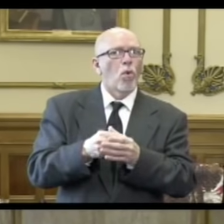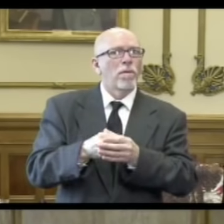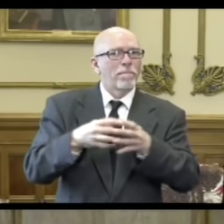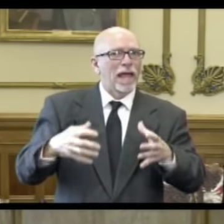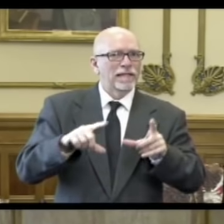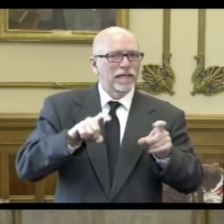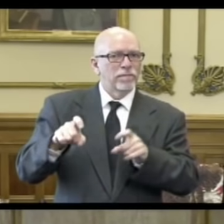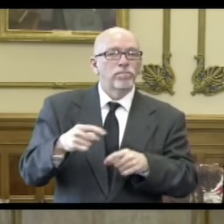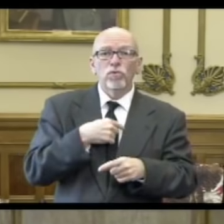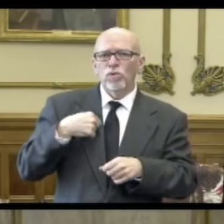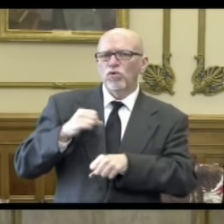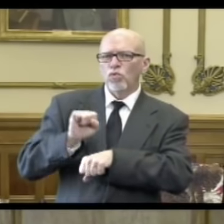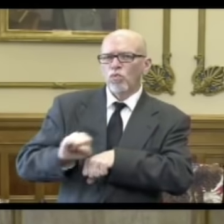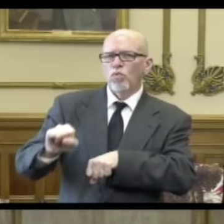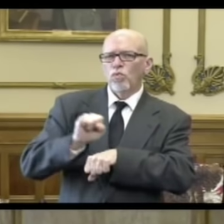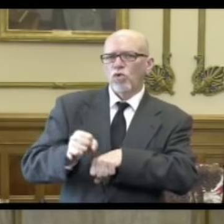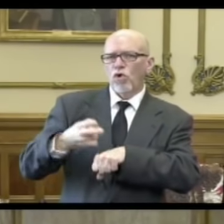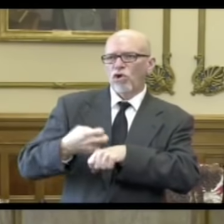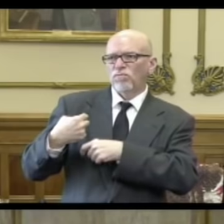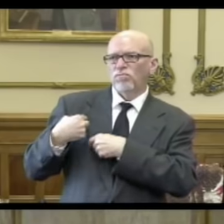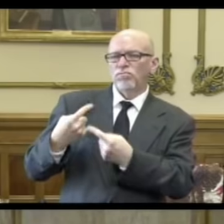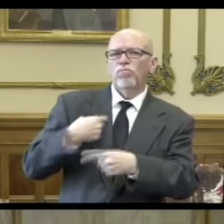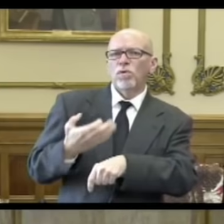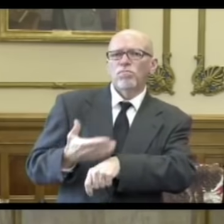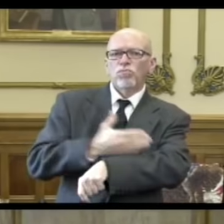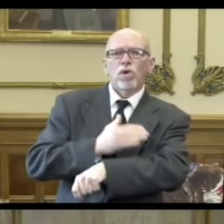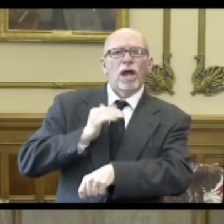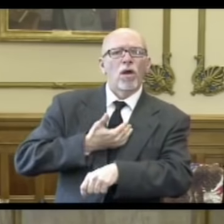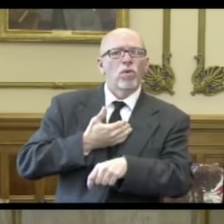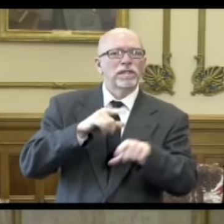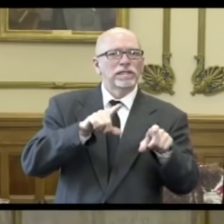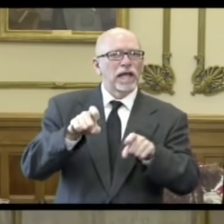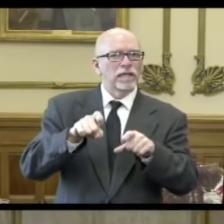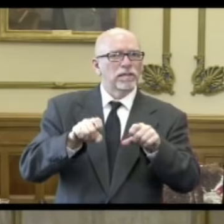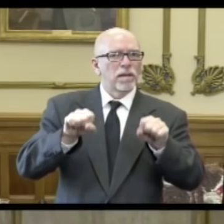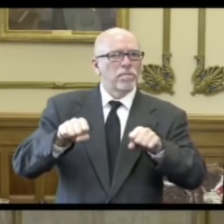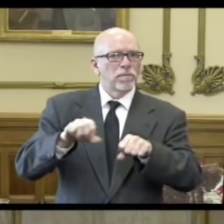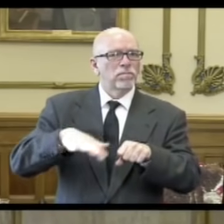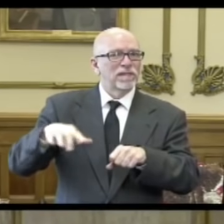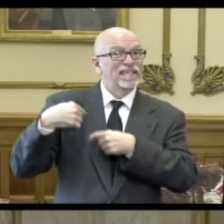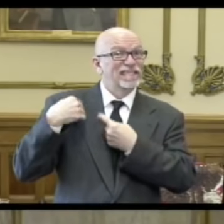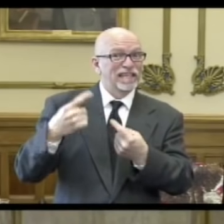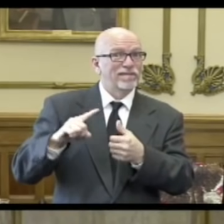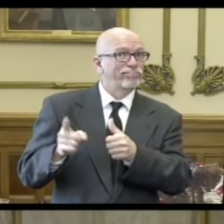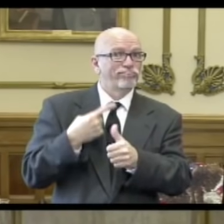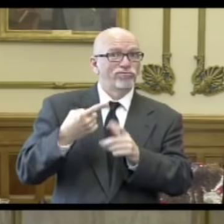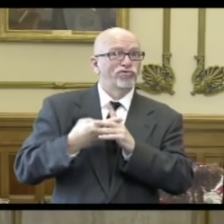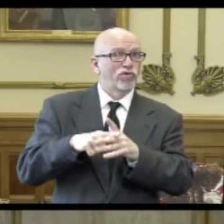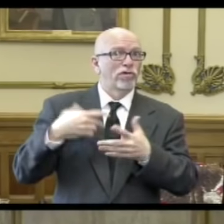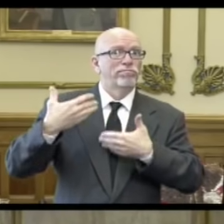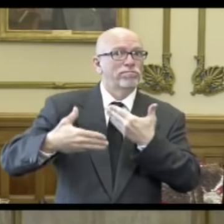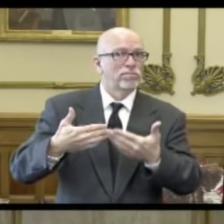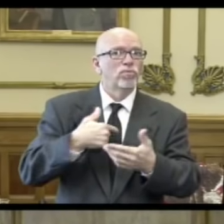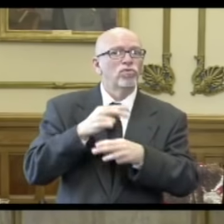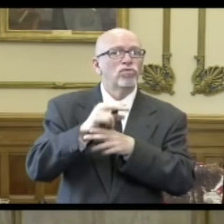REGISTER. SO NOW I WANT TO TALK TO YOU ABOUT EXPANDING TESTS SCENE THAT WE'RE NOW WATCHING. INDIANA HAS BEEN WORKING DILIGENTLY TO ENHANCE